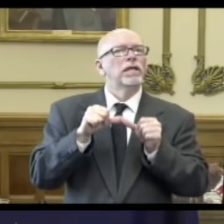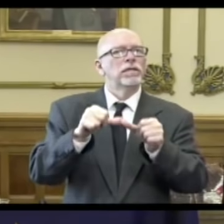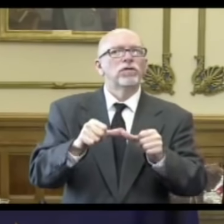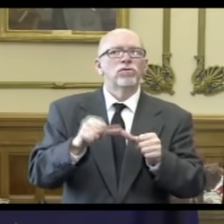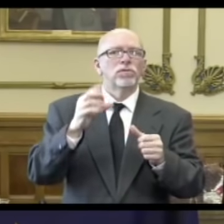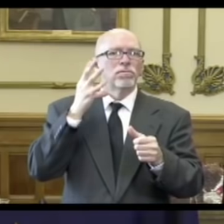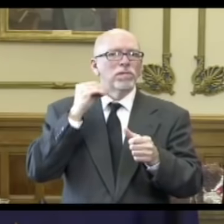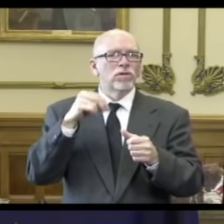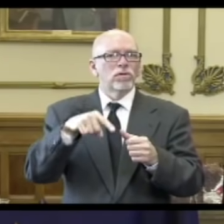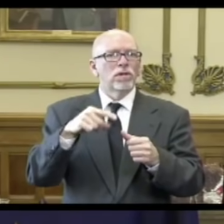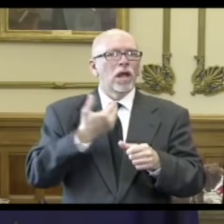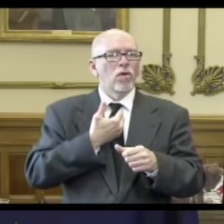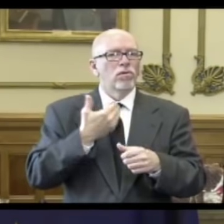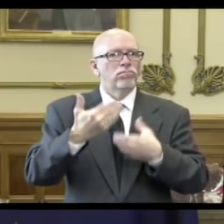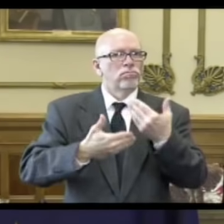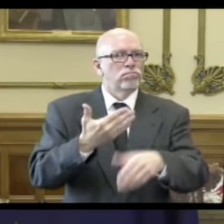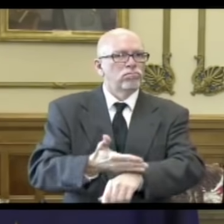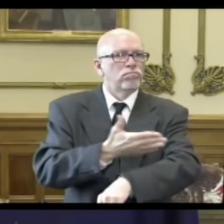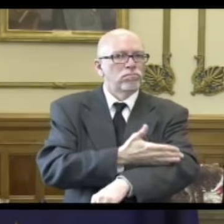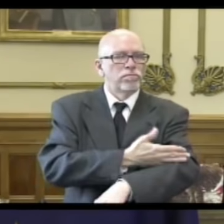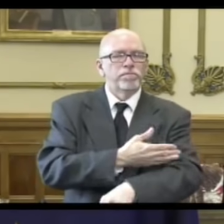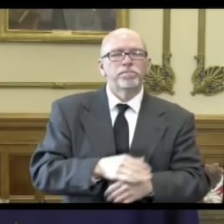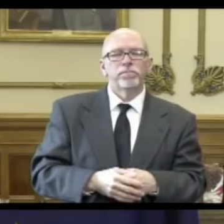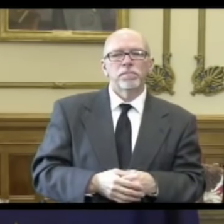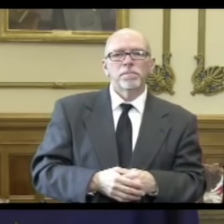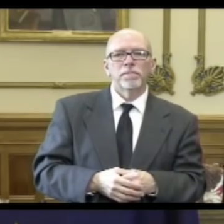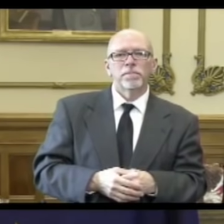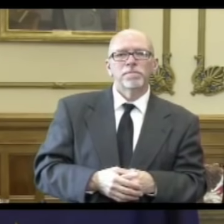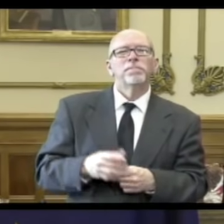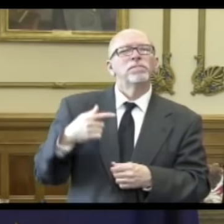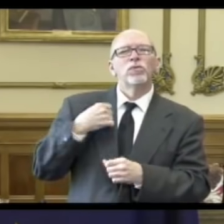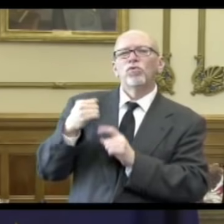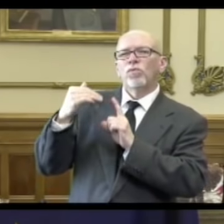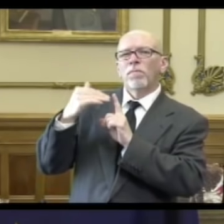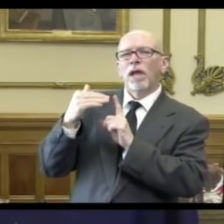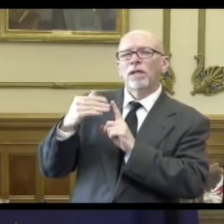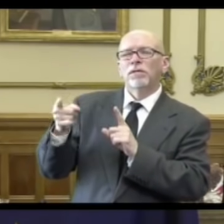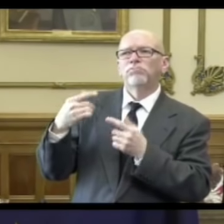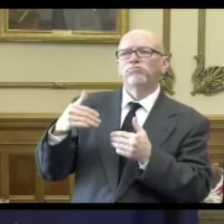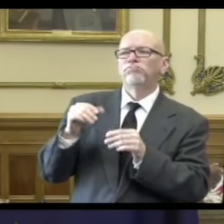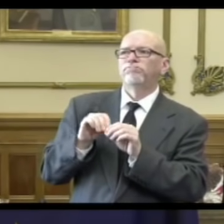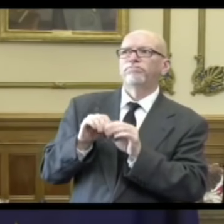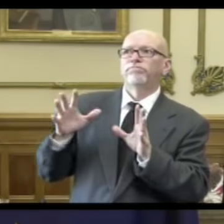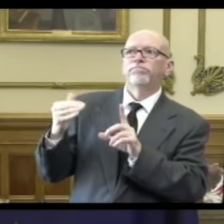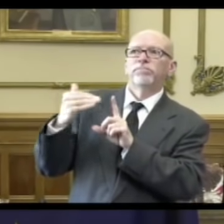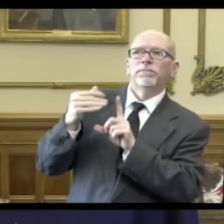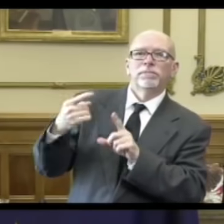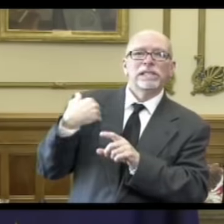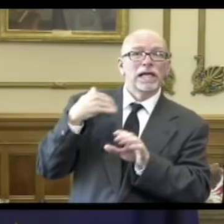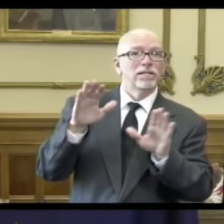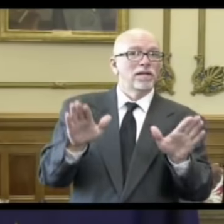THAT WE JUST MUST SAFELY LIVE WORK AND PLAY. SO THAT WE CAN CONTINUE TO EXPERIENCE THIS